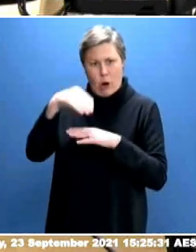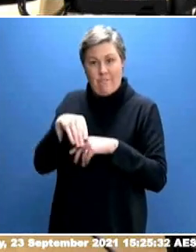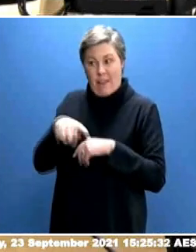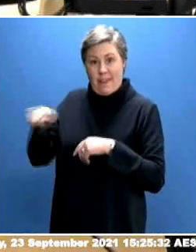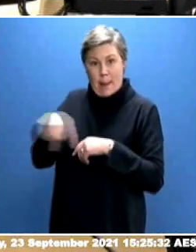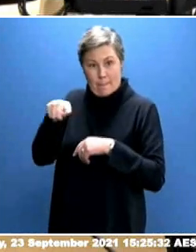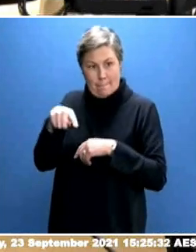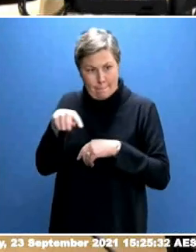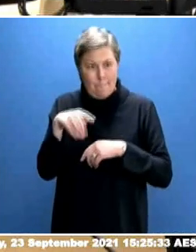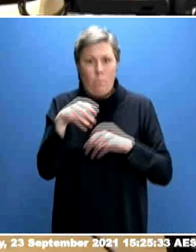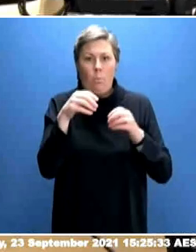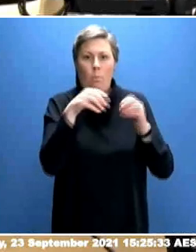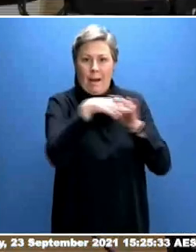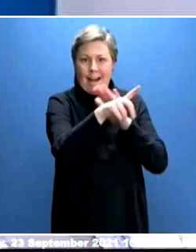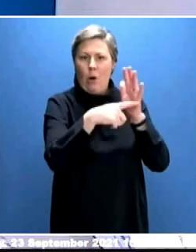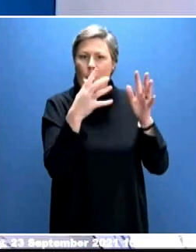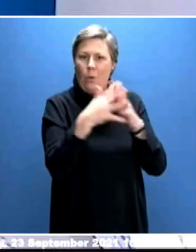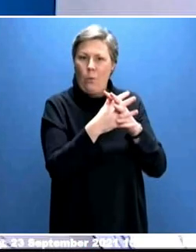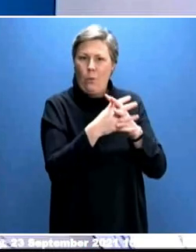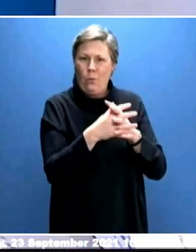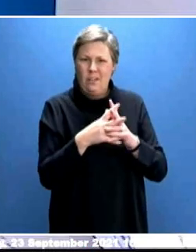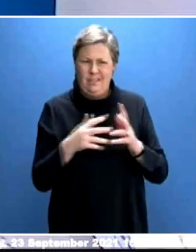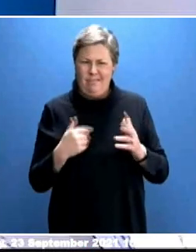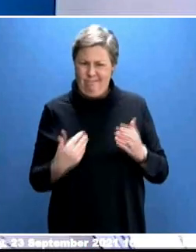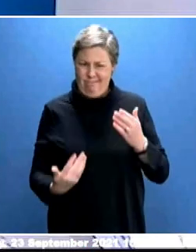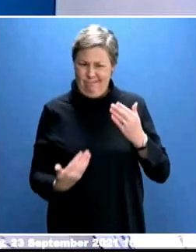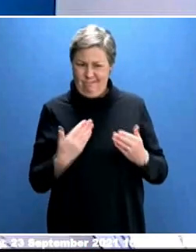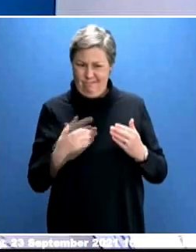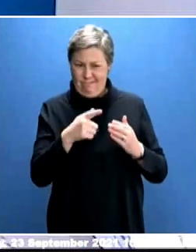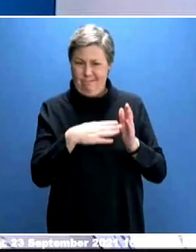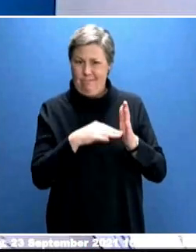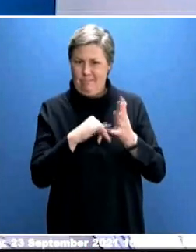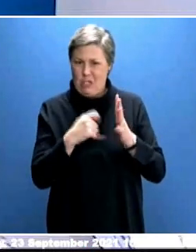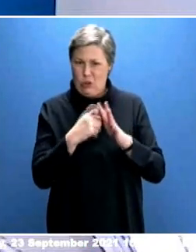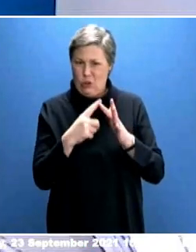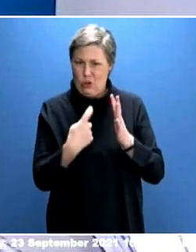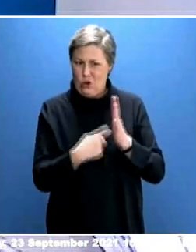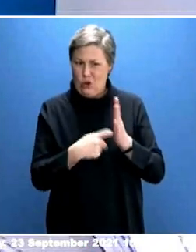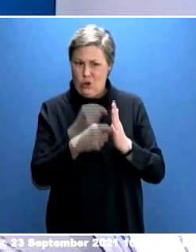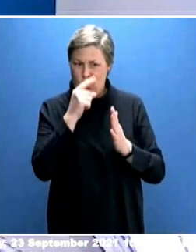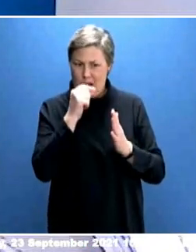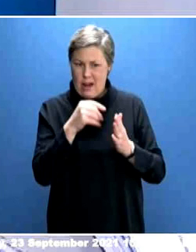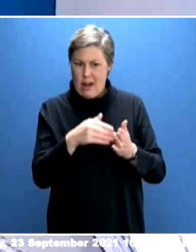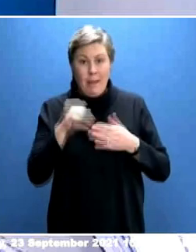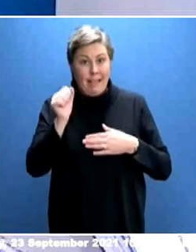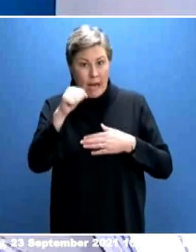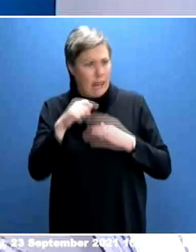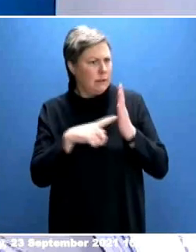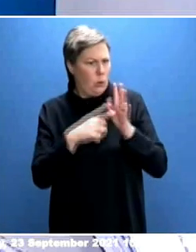I'm not sure that Ms Kerr is going to be able to help us with what's planned. Ms Kerr is agreeing that legislation is a good idea